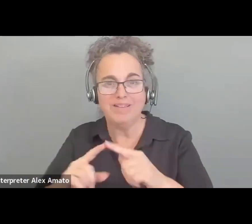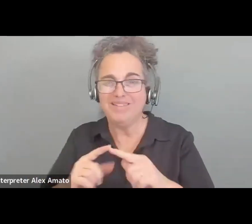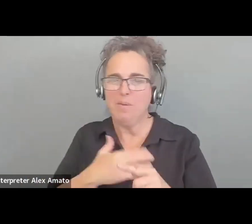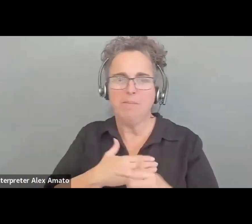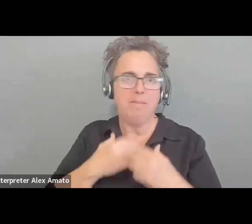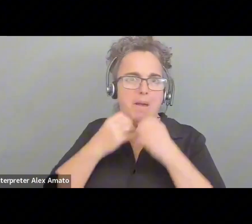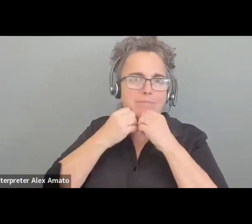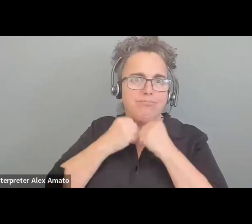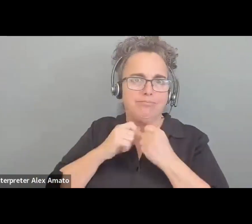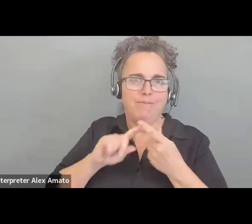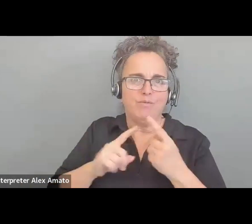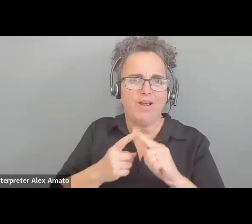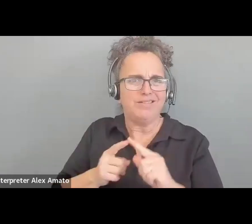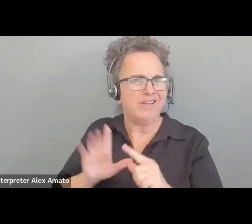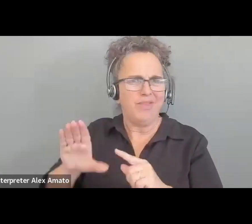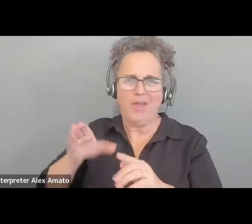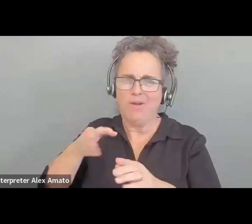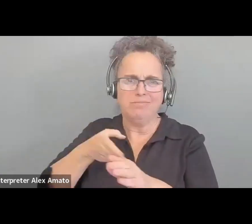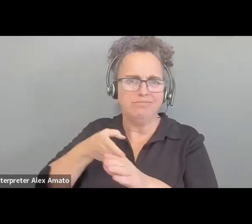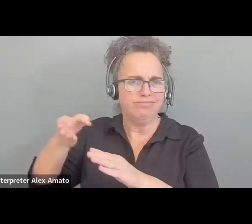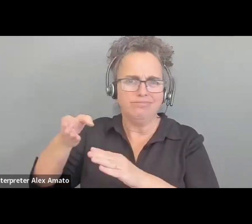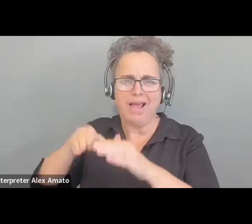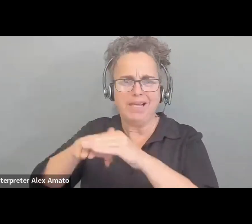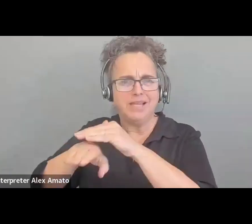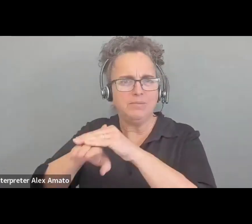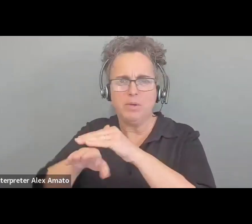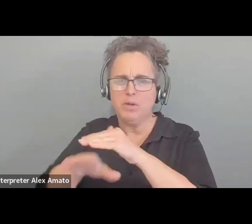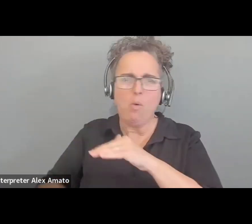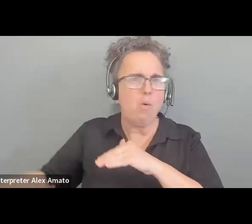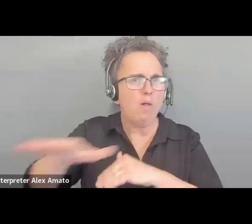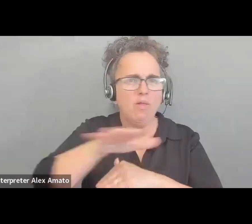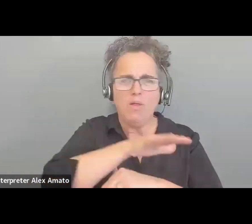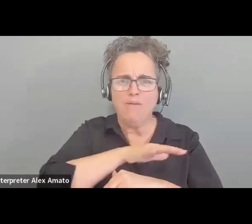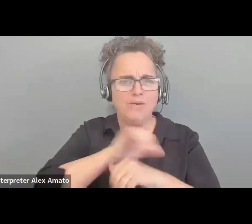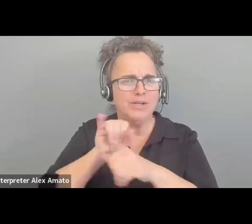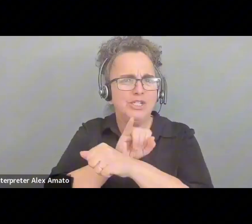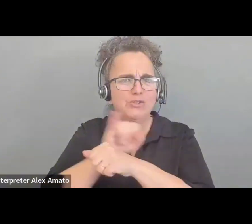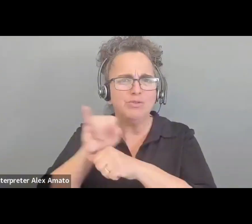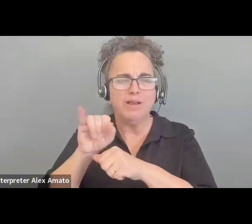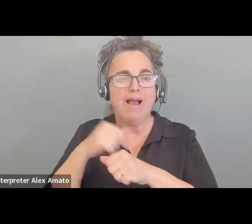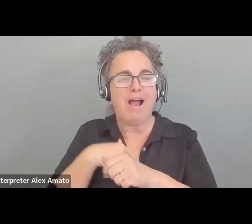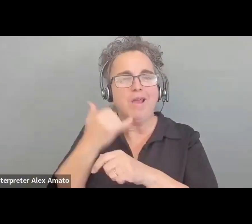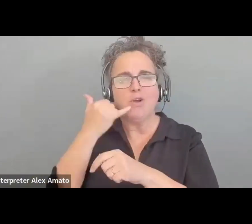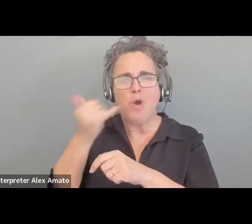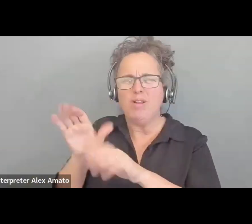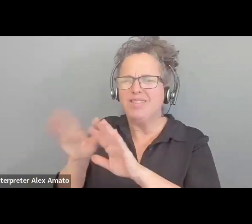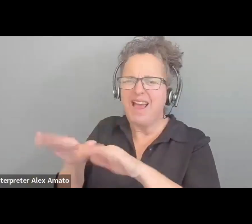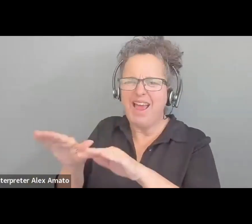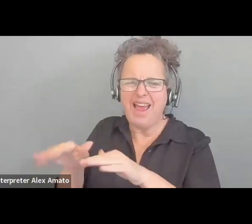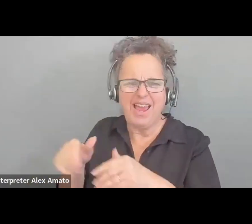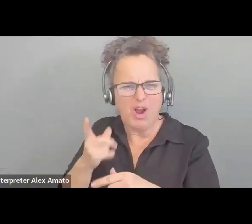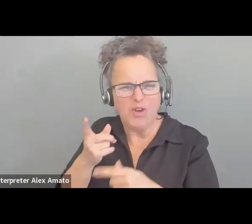who work in accessibility across the industry. I call them and say, "I'm having a tough day."